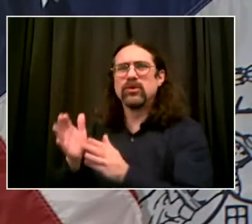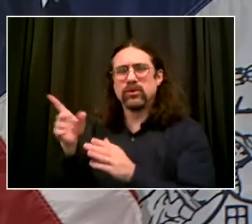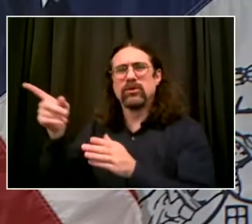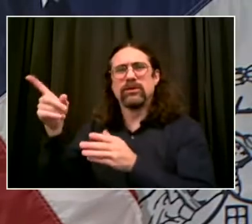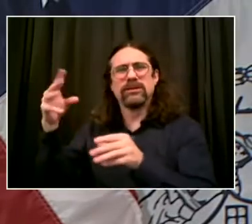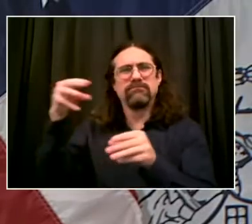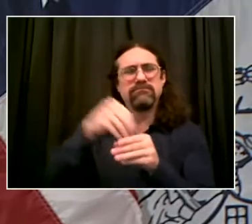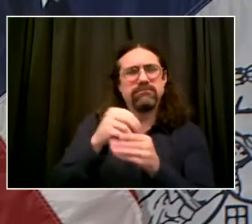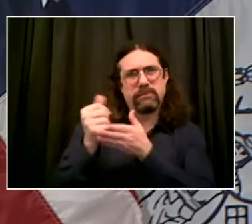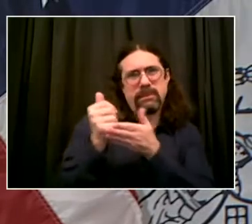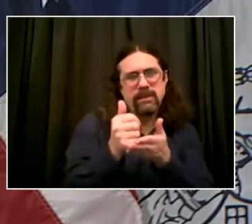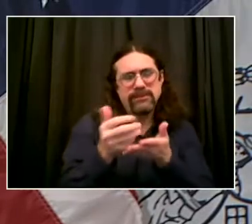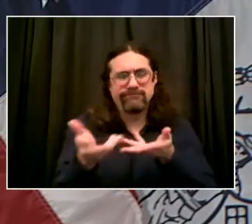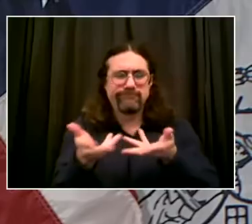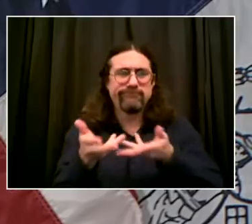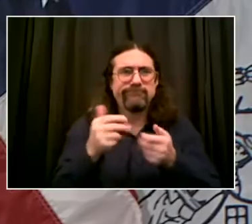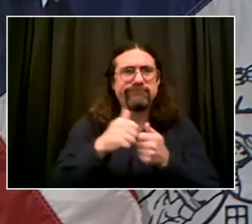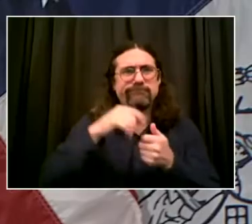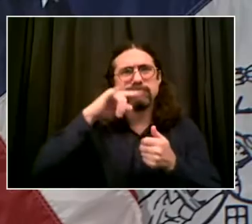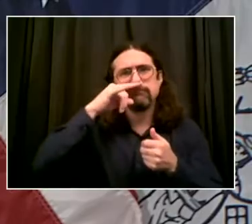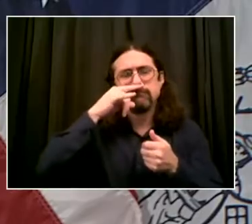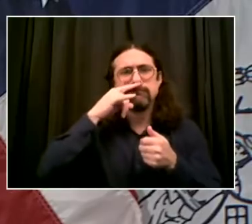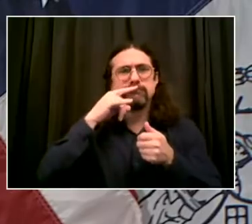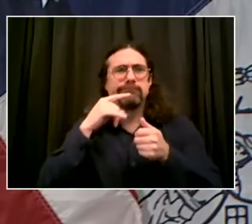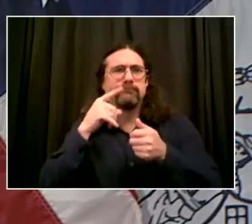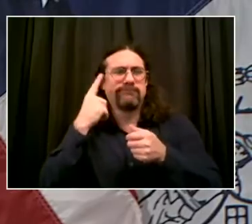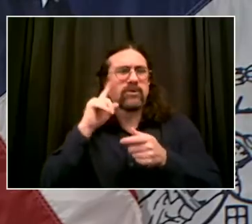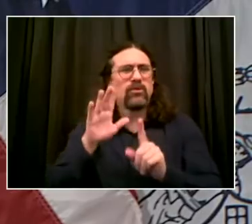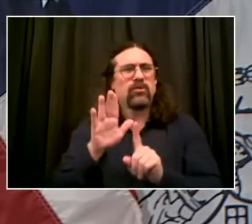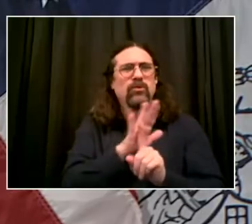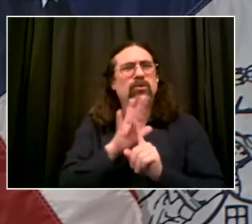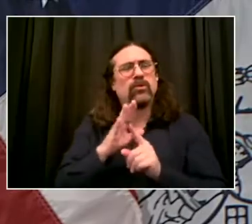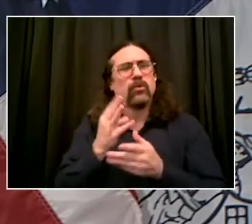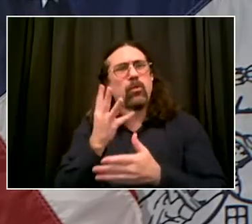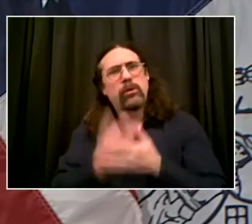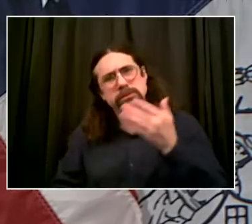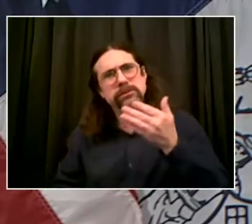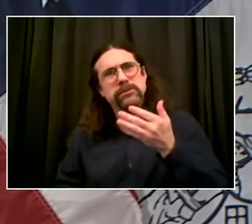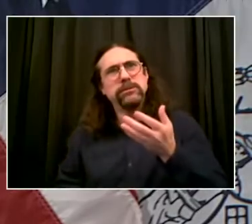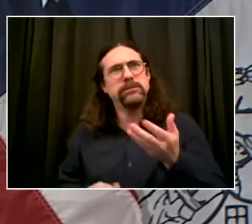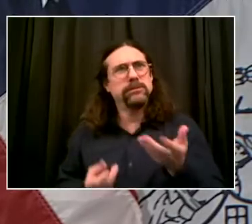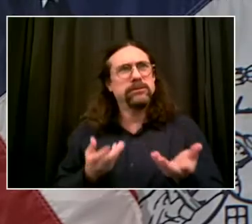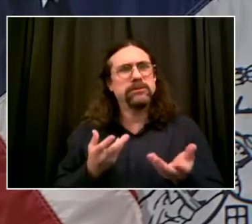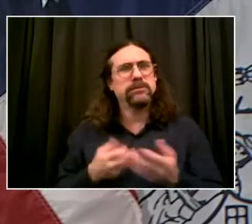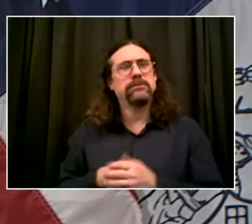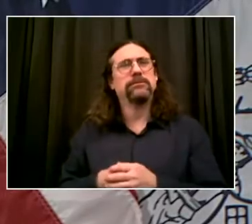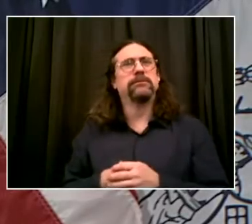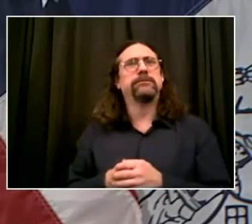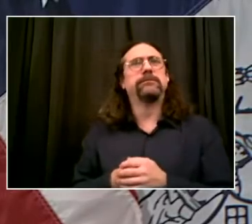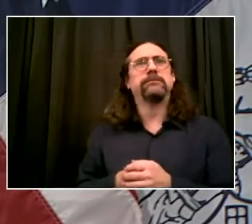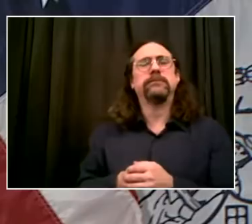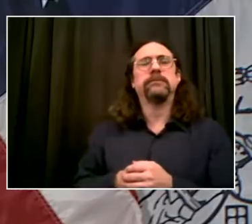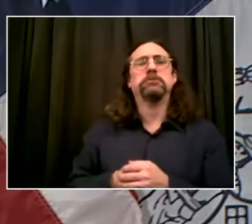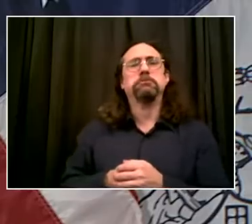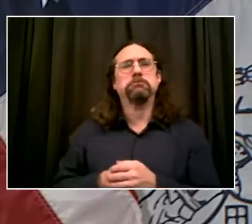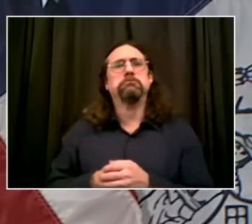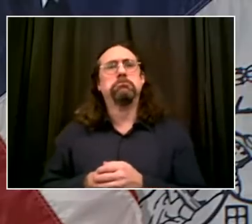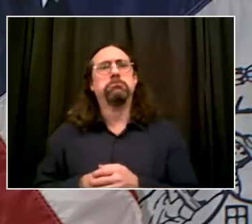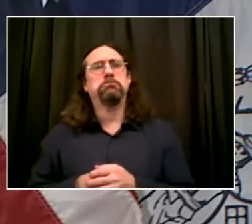REALLY GOOD THAT YOU POINTED OUT THERERE BEEN OTHH ER MMOENTS WERE KIDS HAVE REALLY BEEN PUT THROUGH SO MUCH AND OTHER PLACES